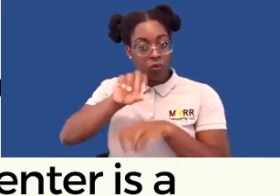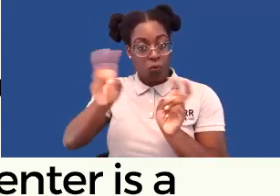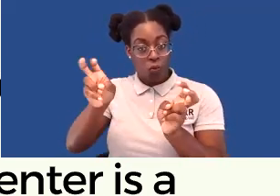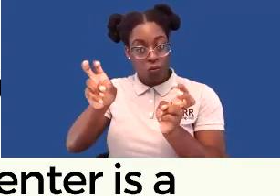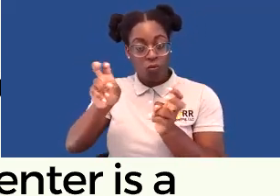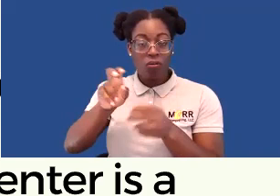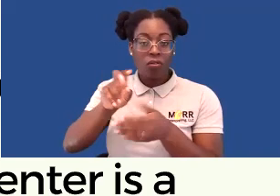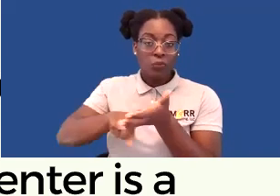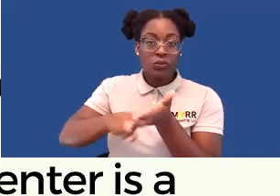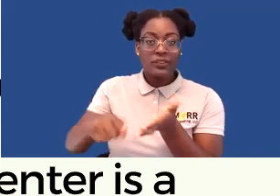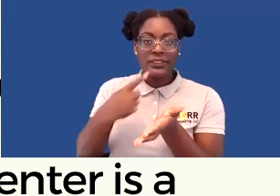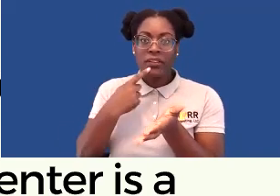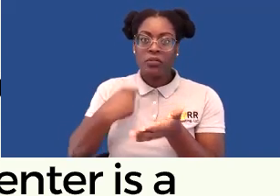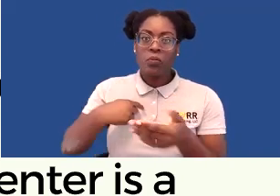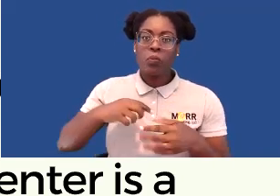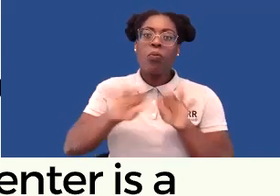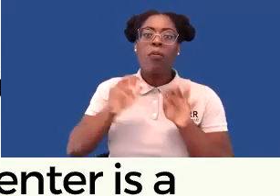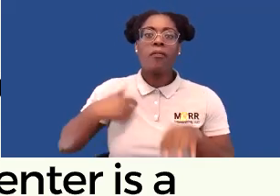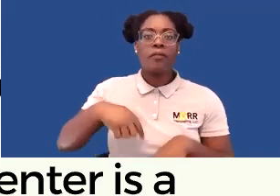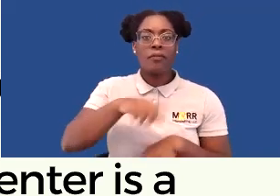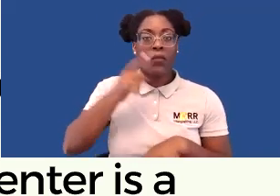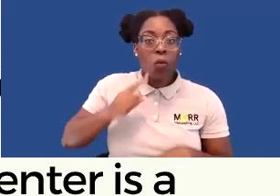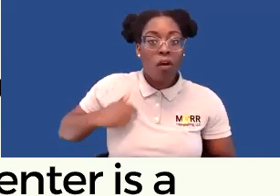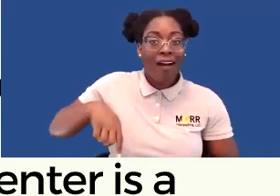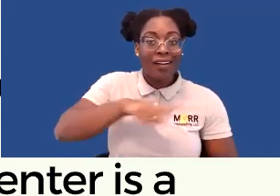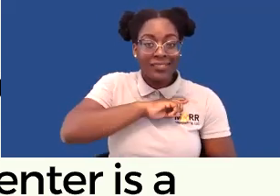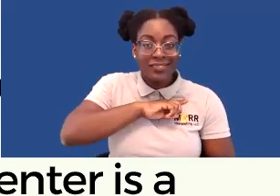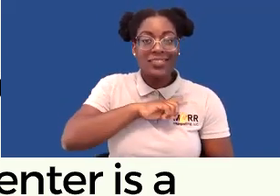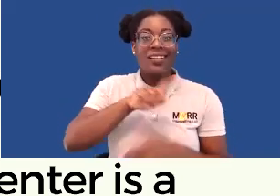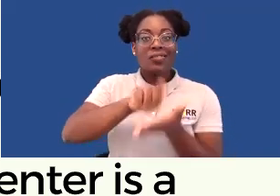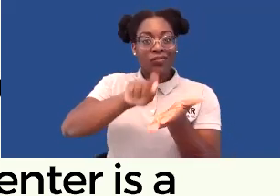"to engage in the mutual construction of meaning with another."